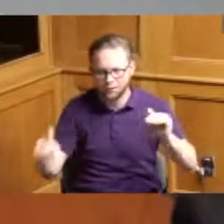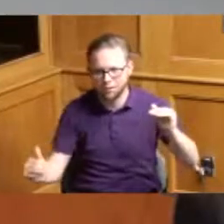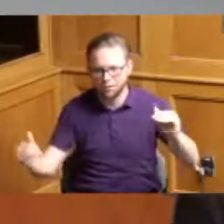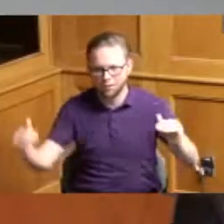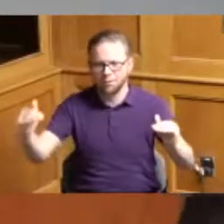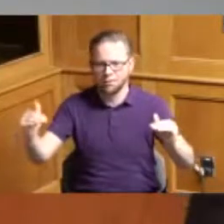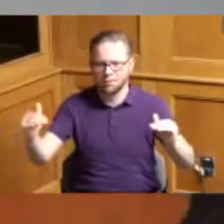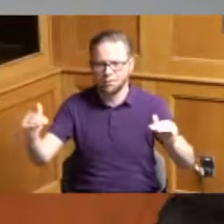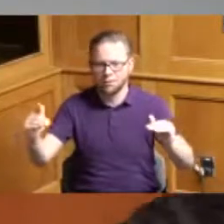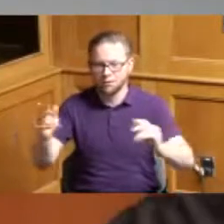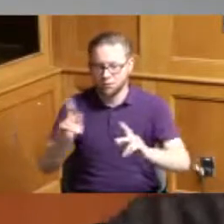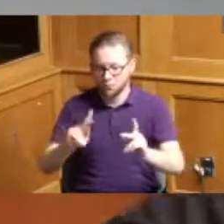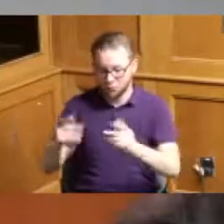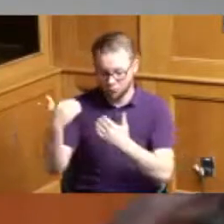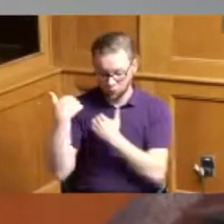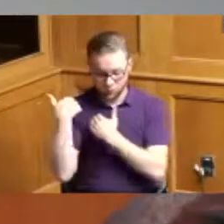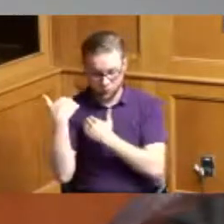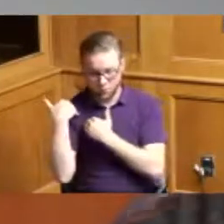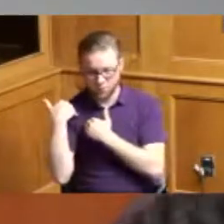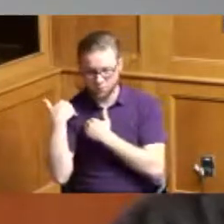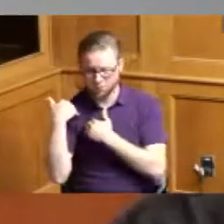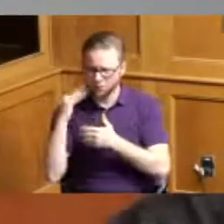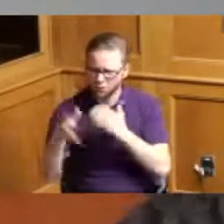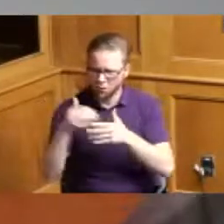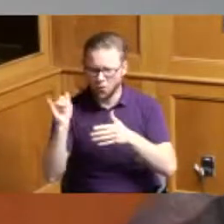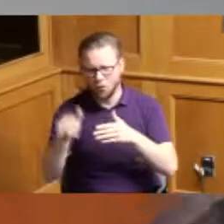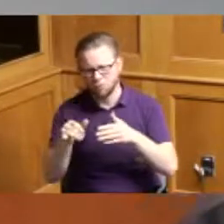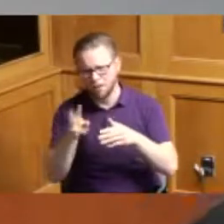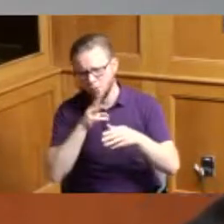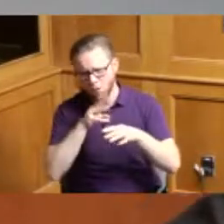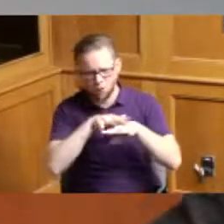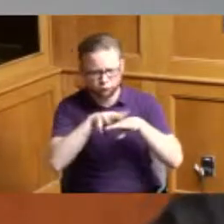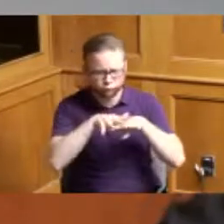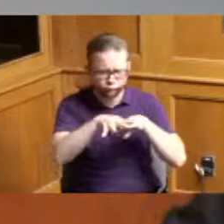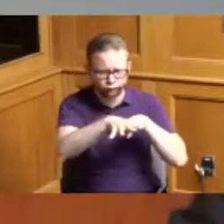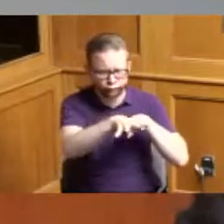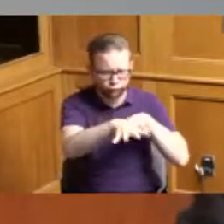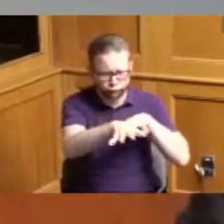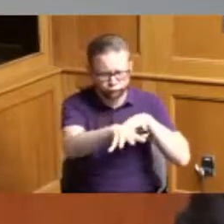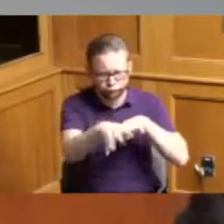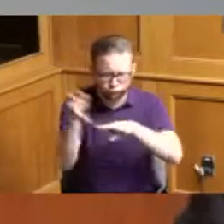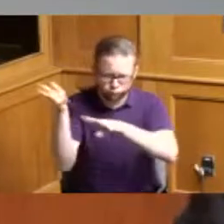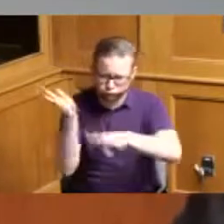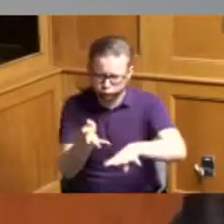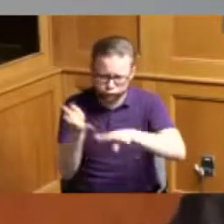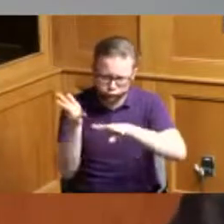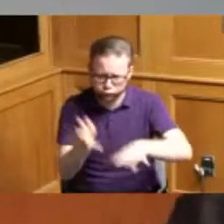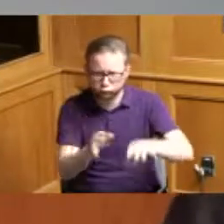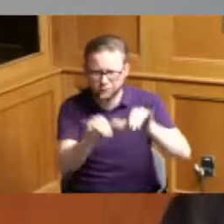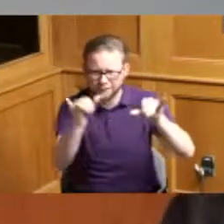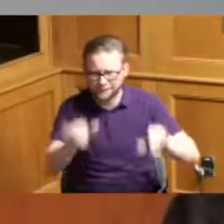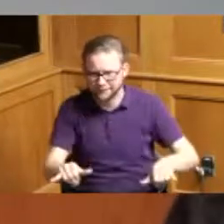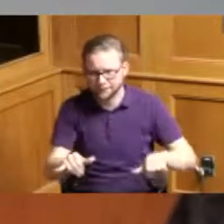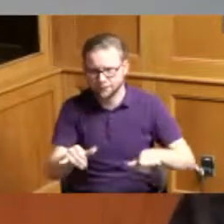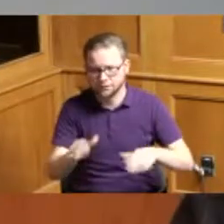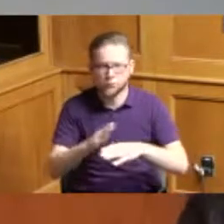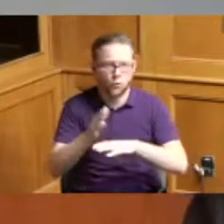that are responsible for all this water going into the system that's the the stormwater are